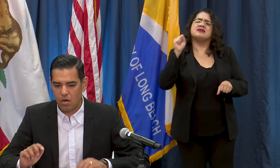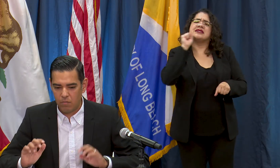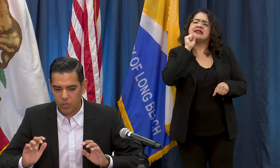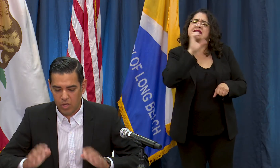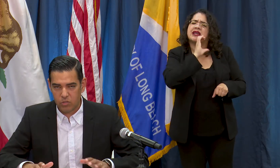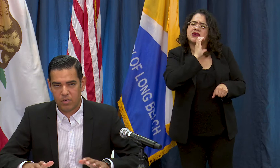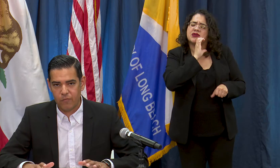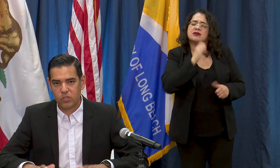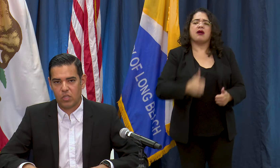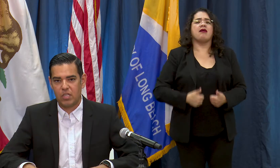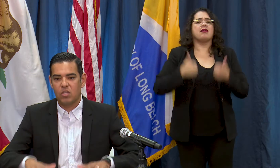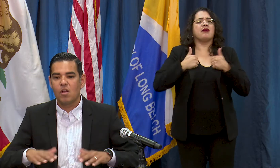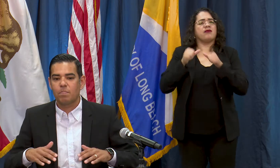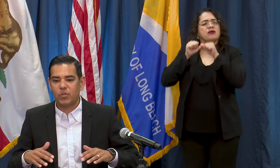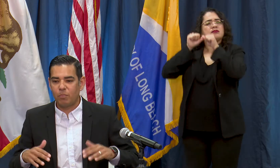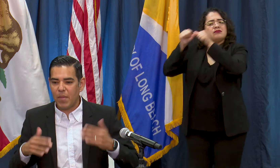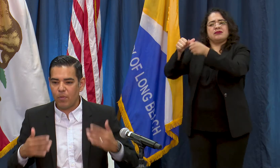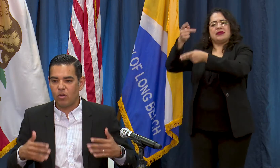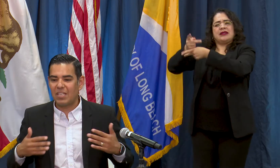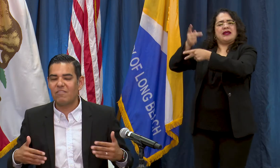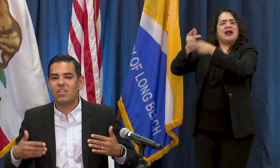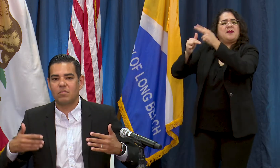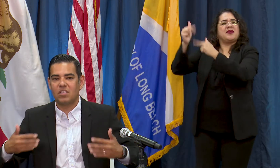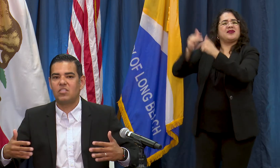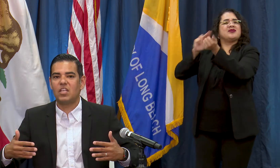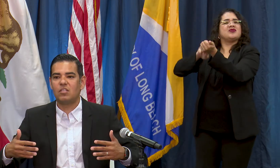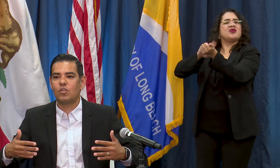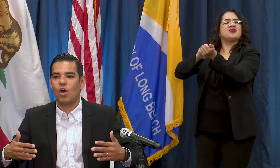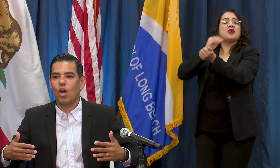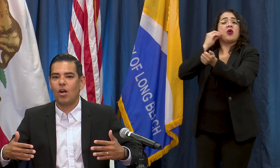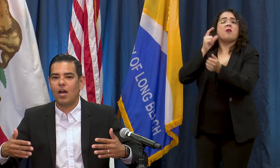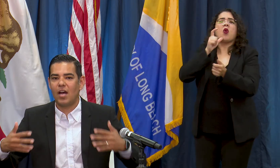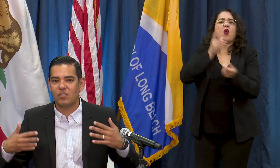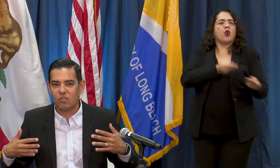long-term care facilities but the people that are giving them disease are us, our